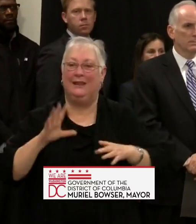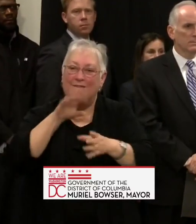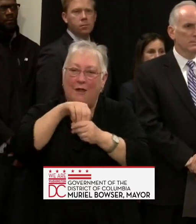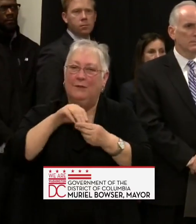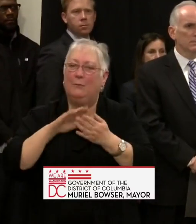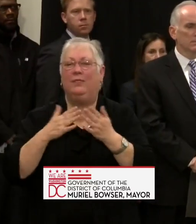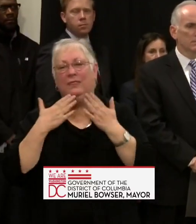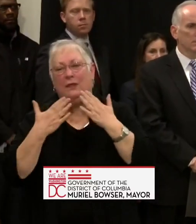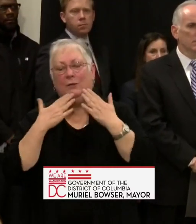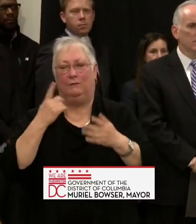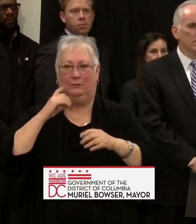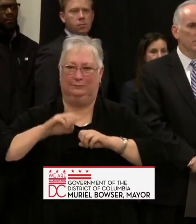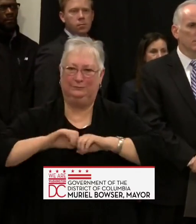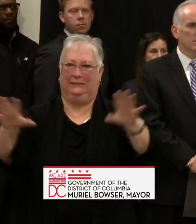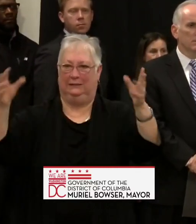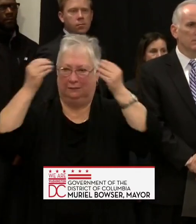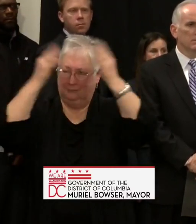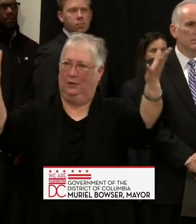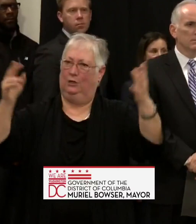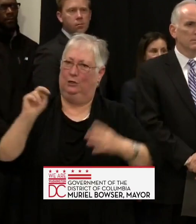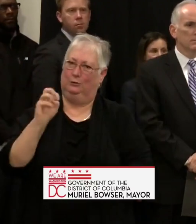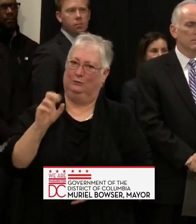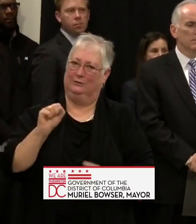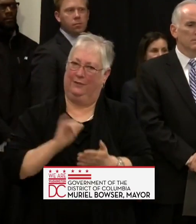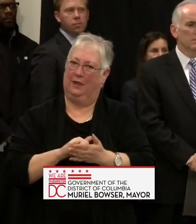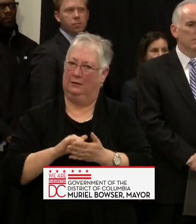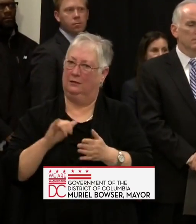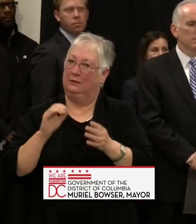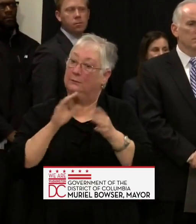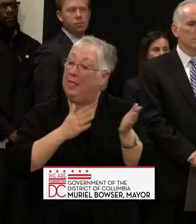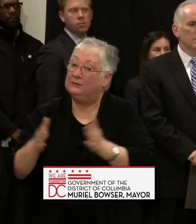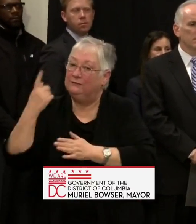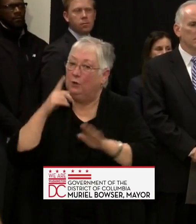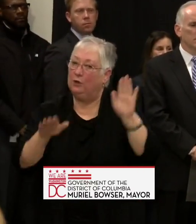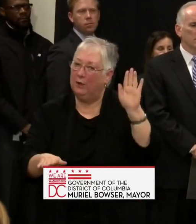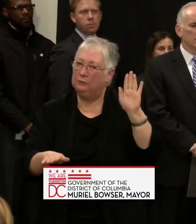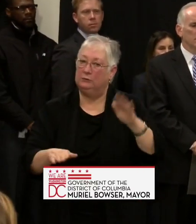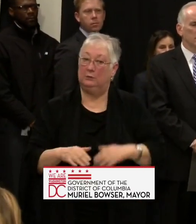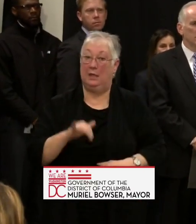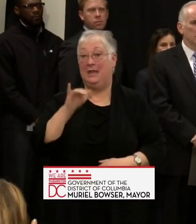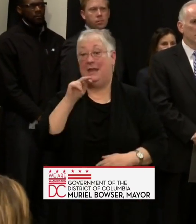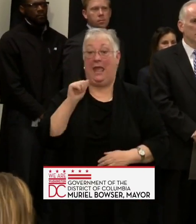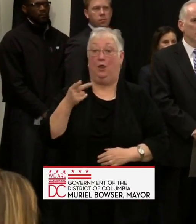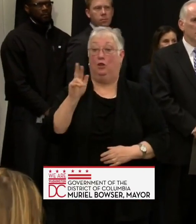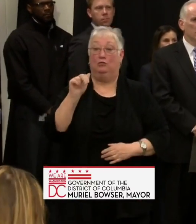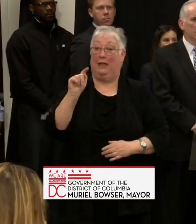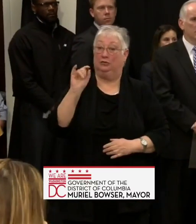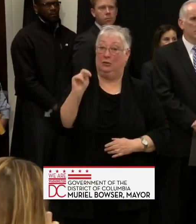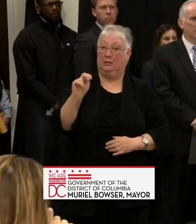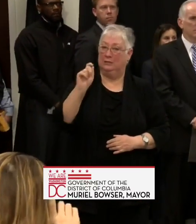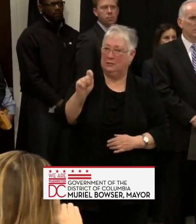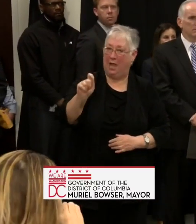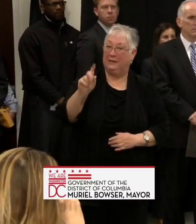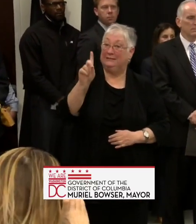WORD ABOUT INAUGURATION.DC.GOV AND @INAUG2017 WHICH WILL BE THE